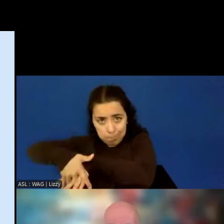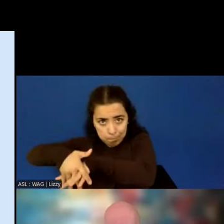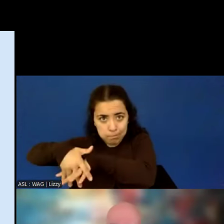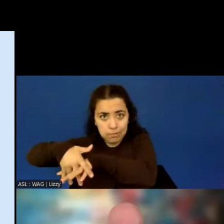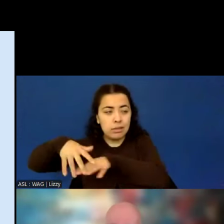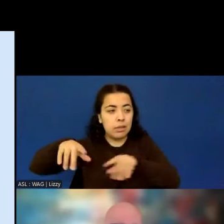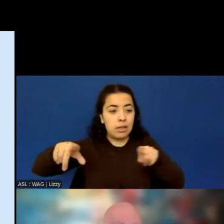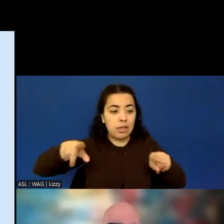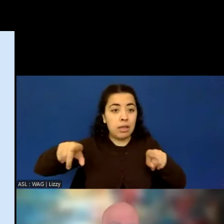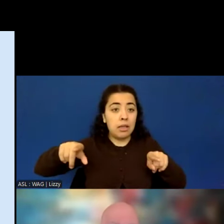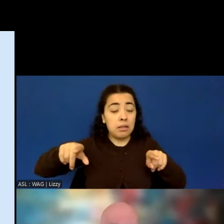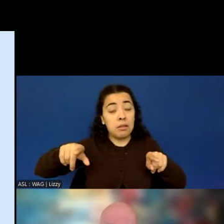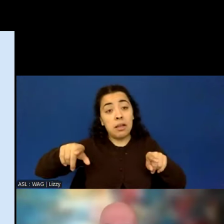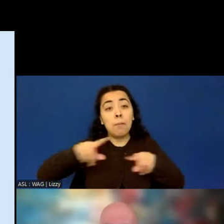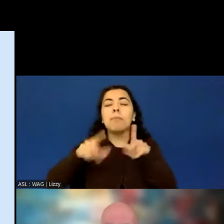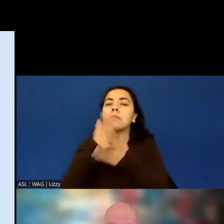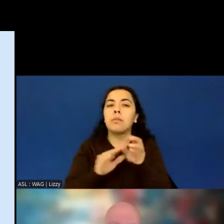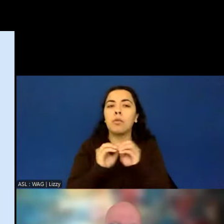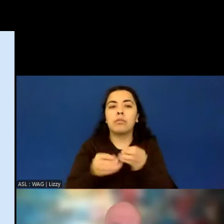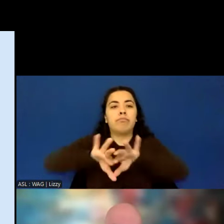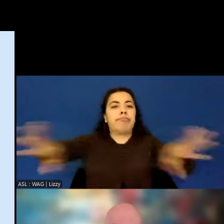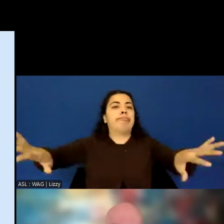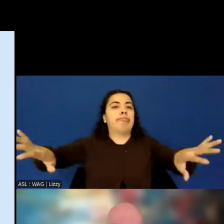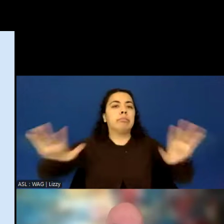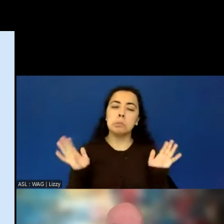where they are a little more separated out. >> MALCOLM MEISTRELL: Thank you,